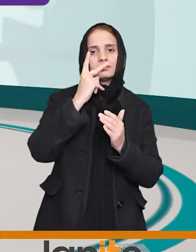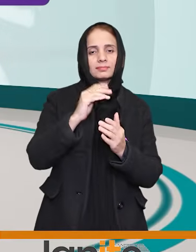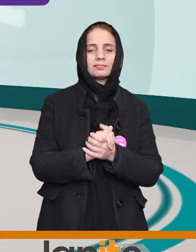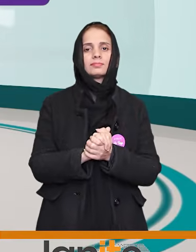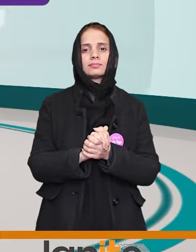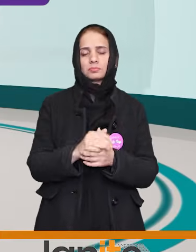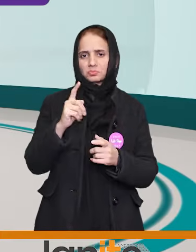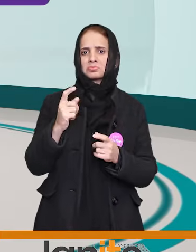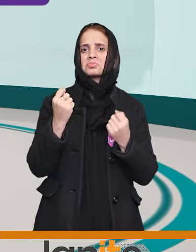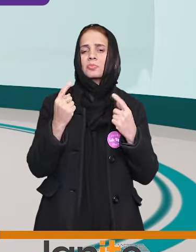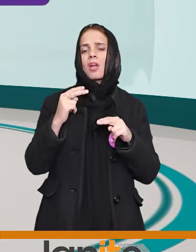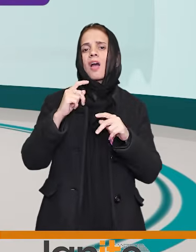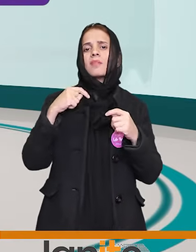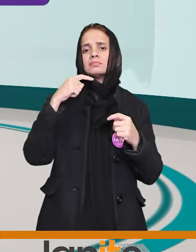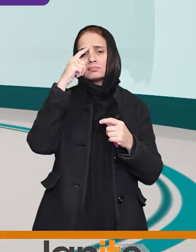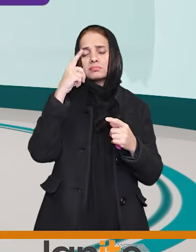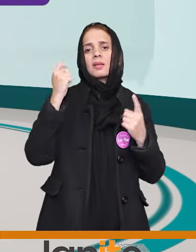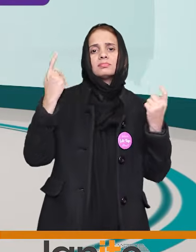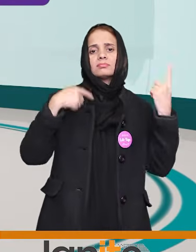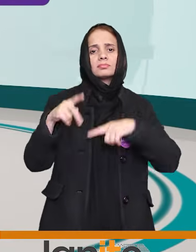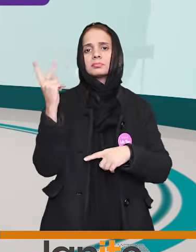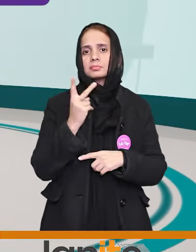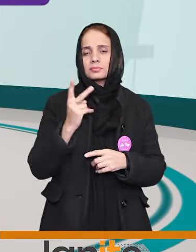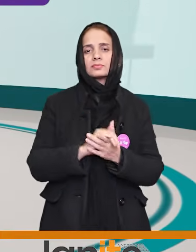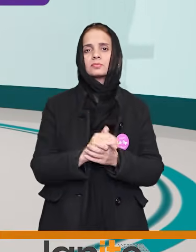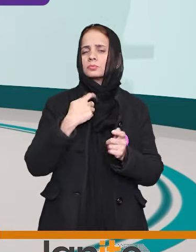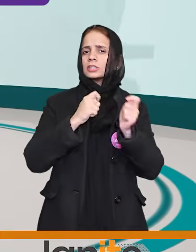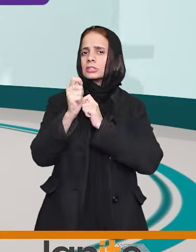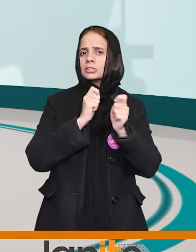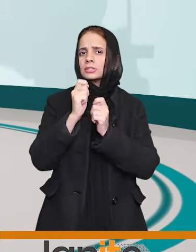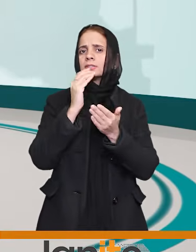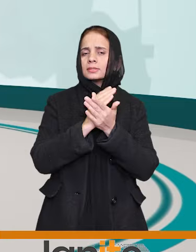If you are a professional as we have been discussing,